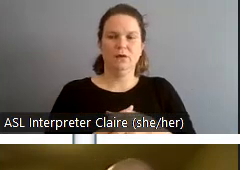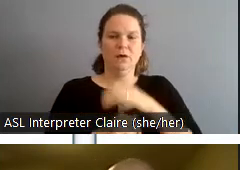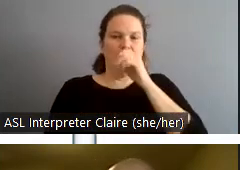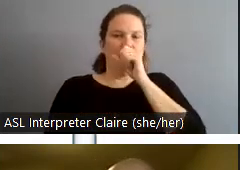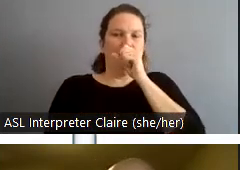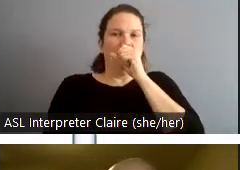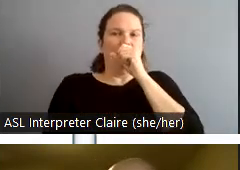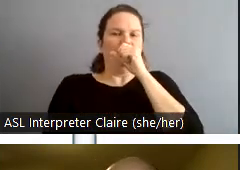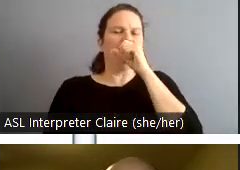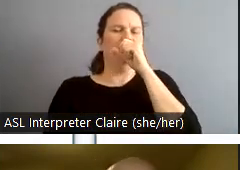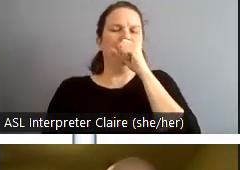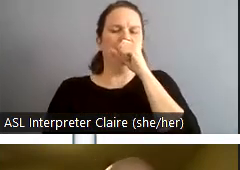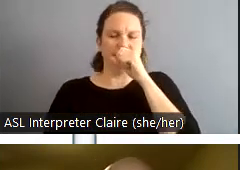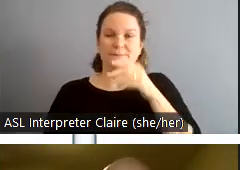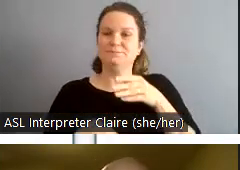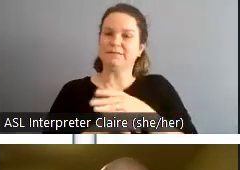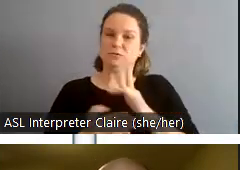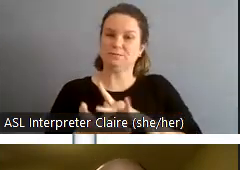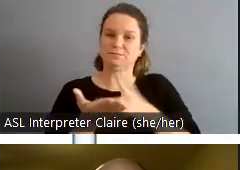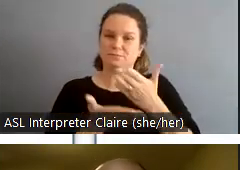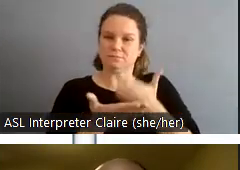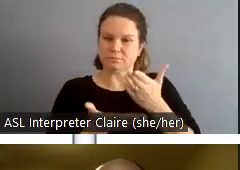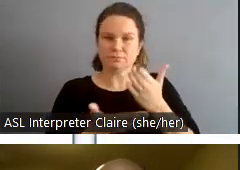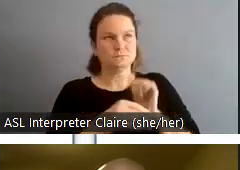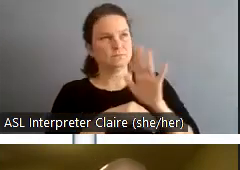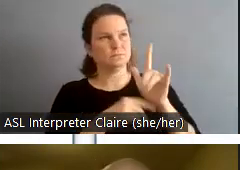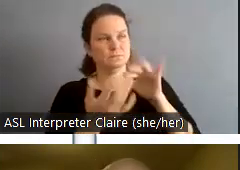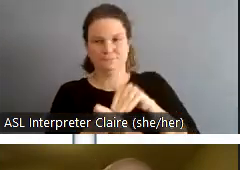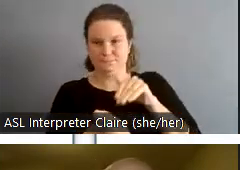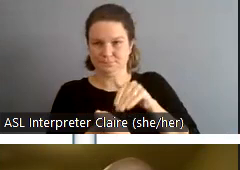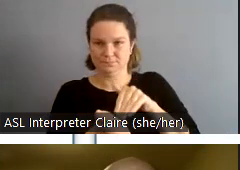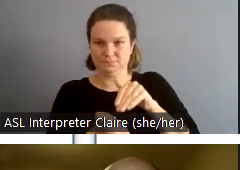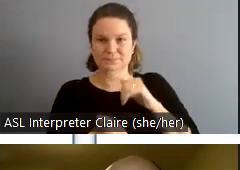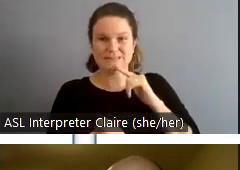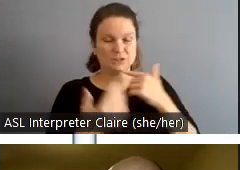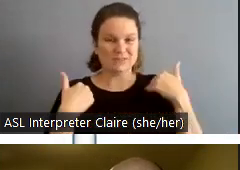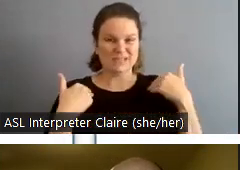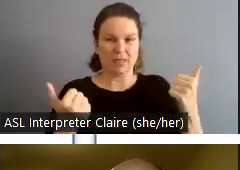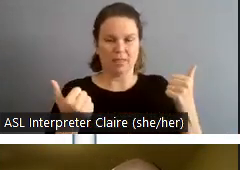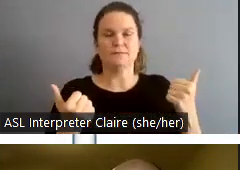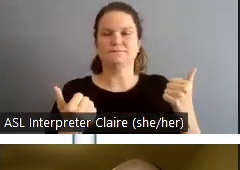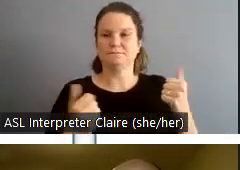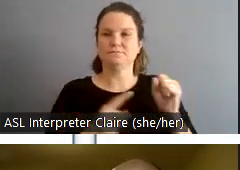verification, they may send you to the doctor to verify that you've got a condition, a serious health condition.